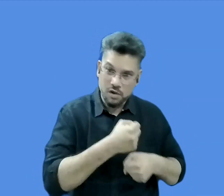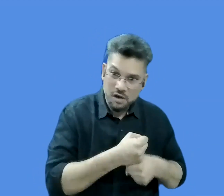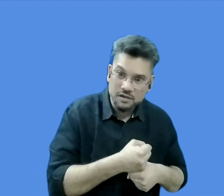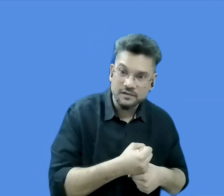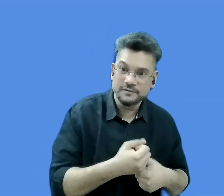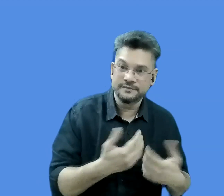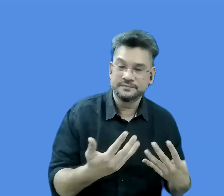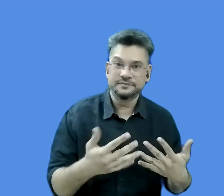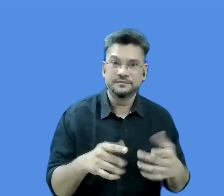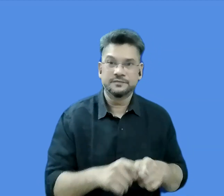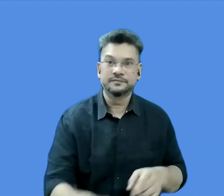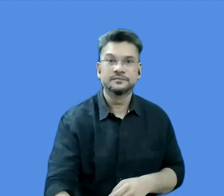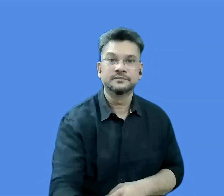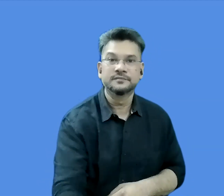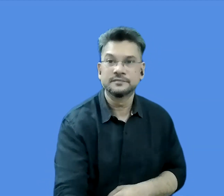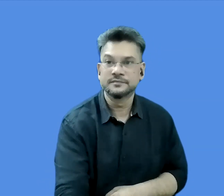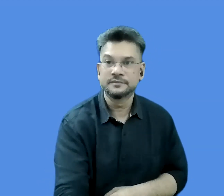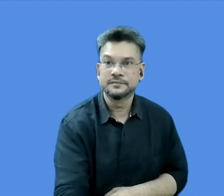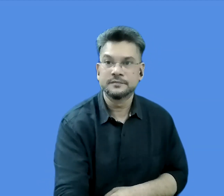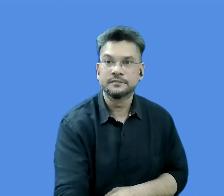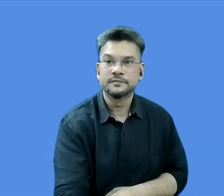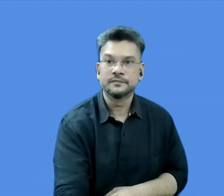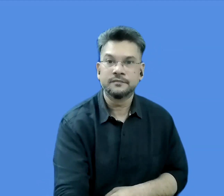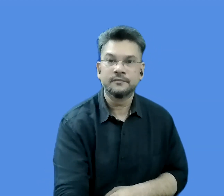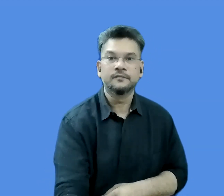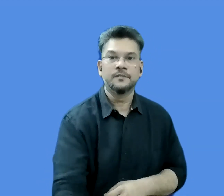adapting the first challenge of getting good practice and how we